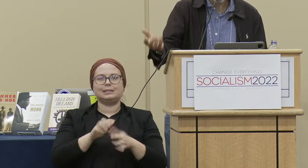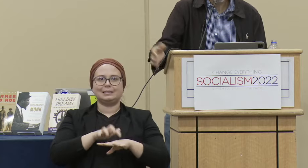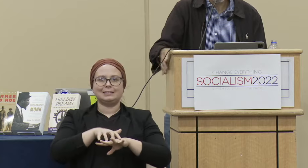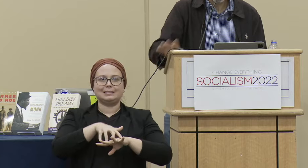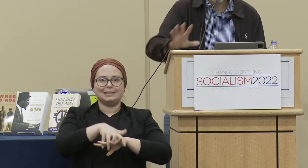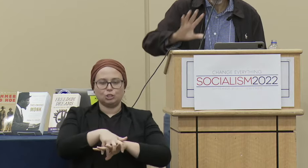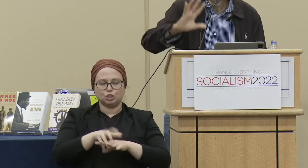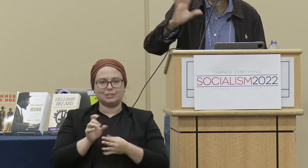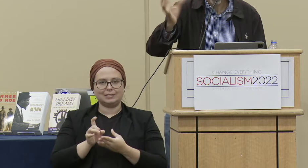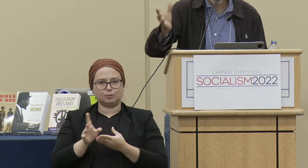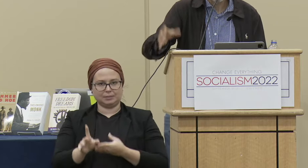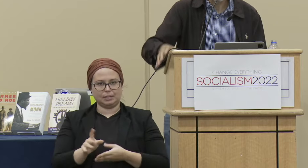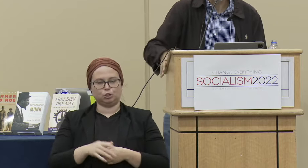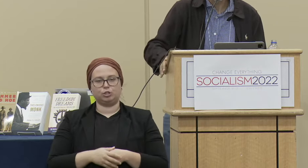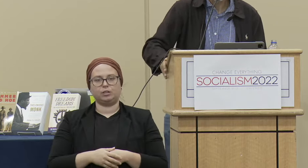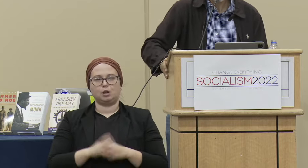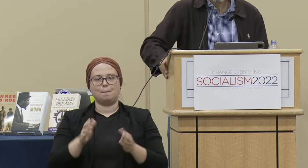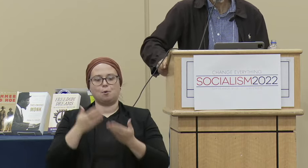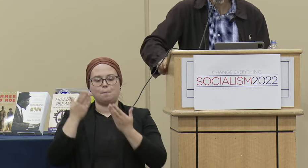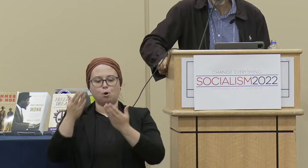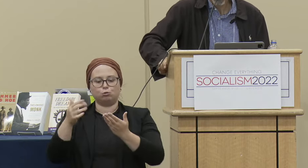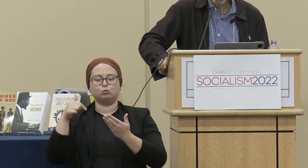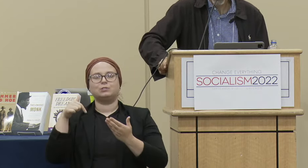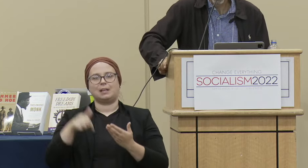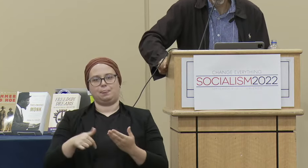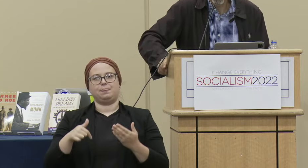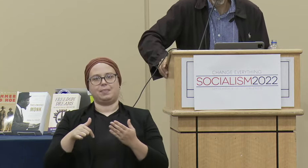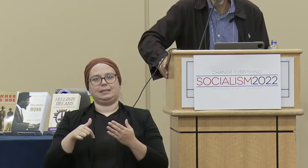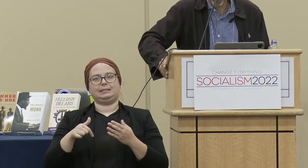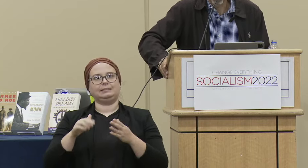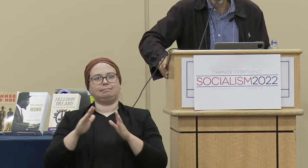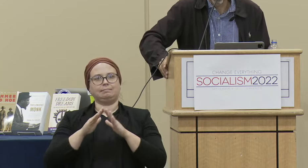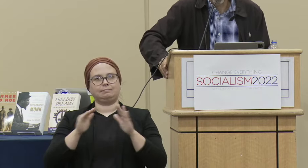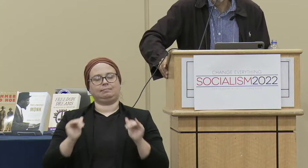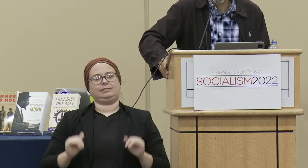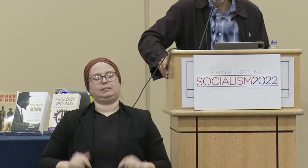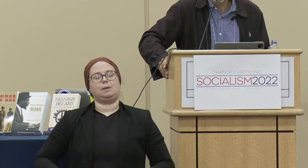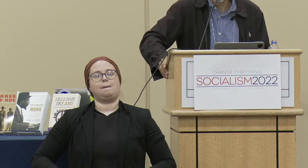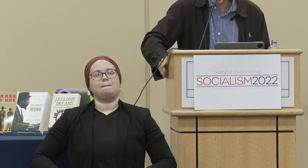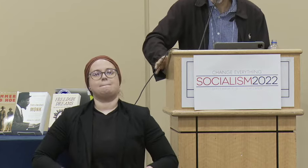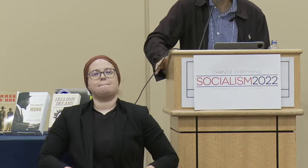dispossession , for example. Proposals in this framework